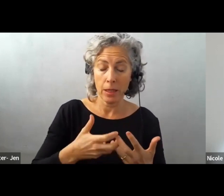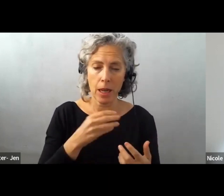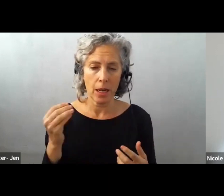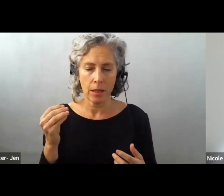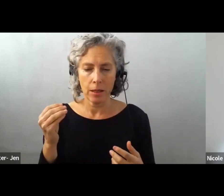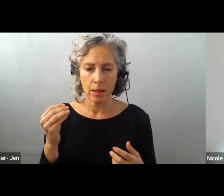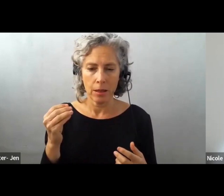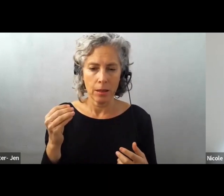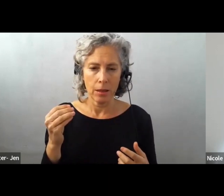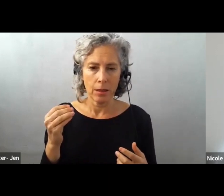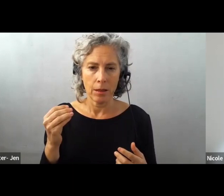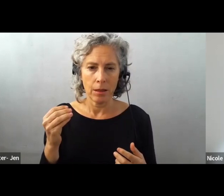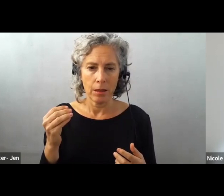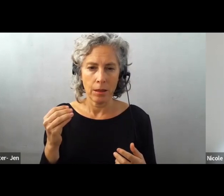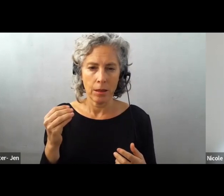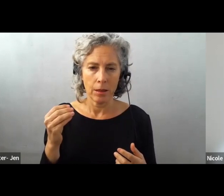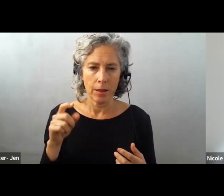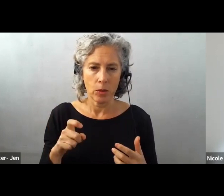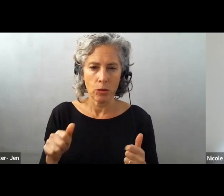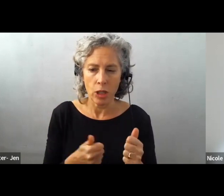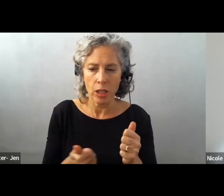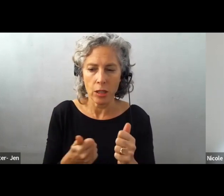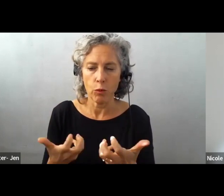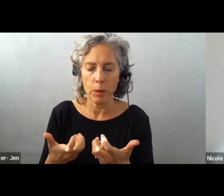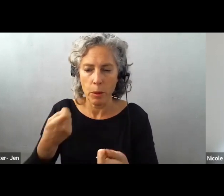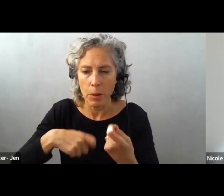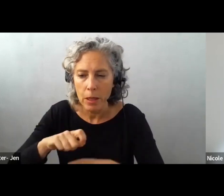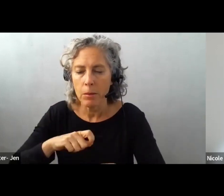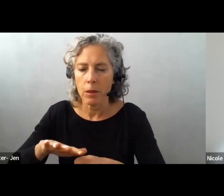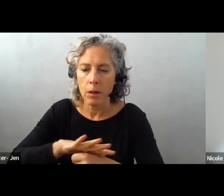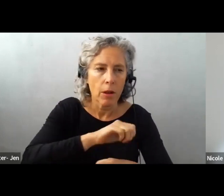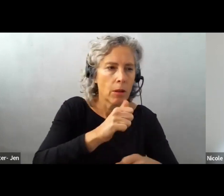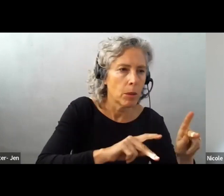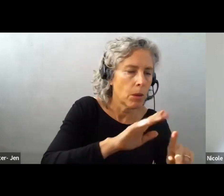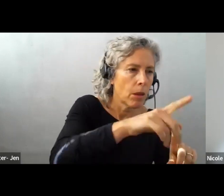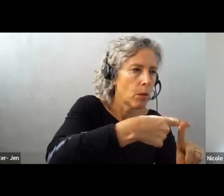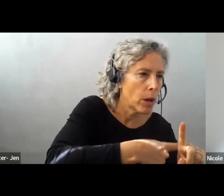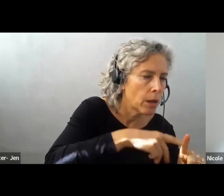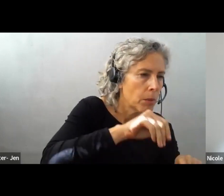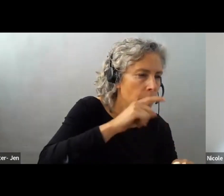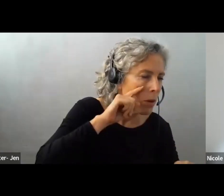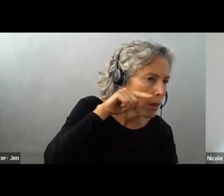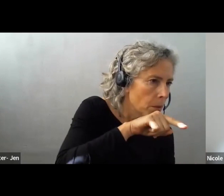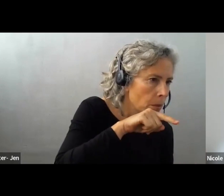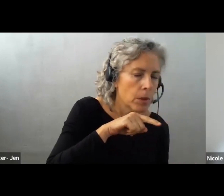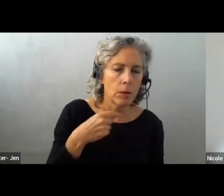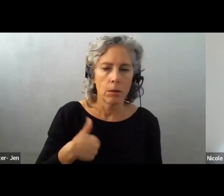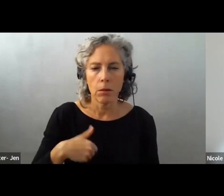having to cut chase down, we make replacements and cover other people's rent. Pandemic